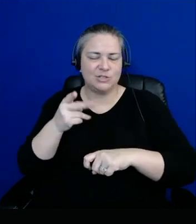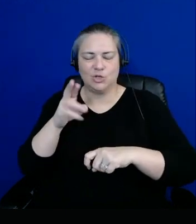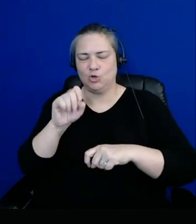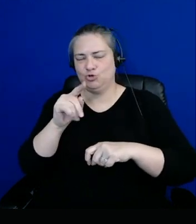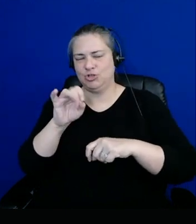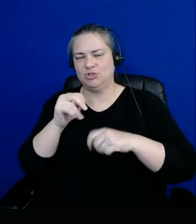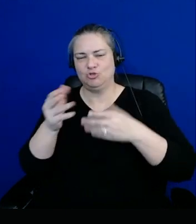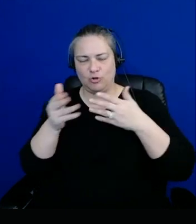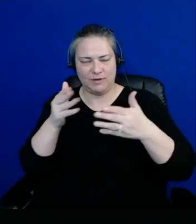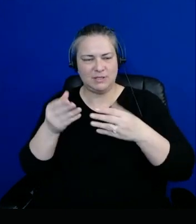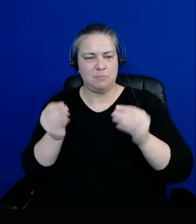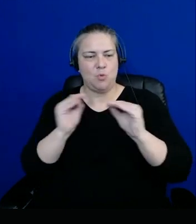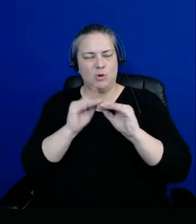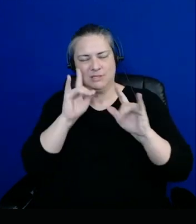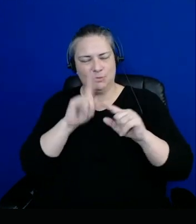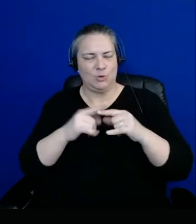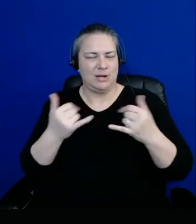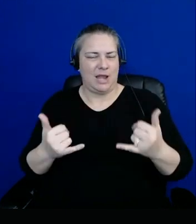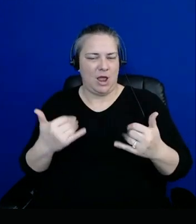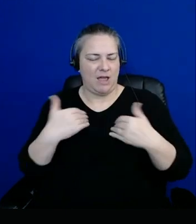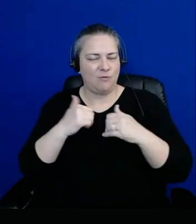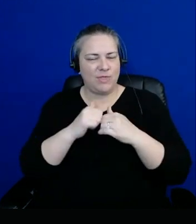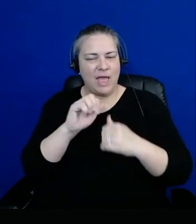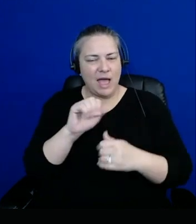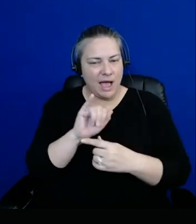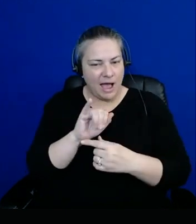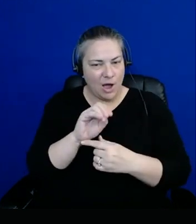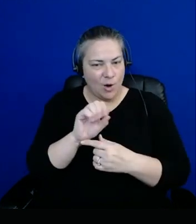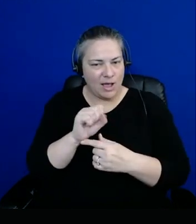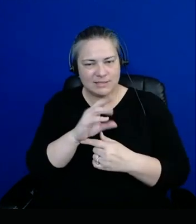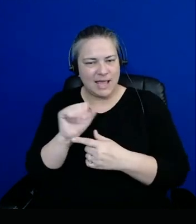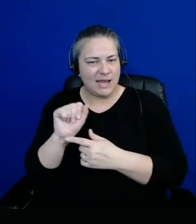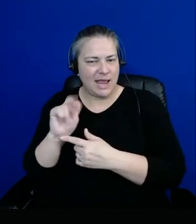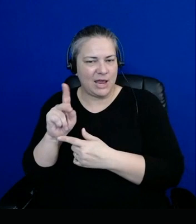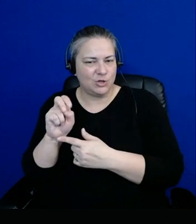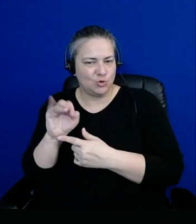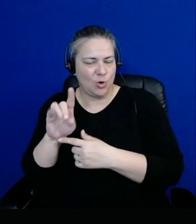similar to what we have today with iOS and Android in AppCenter.